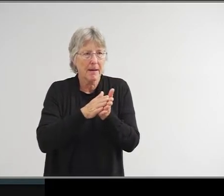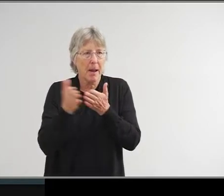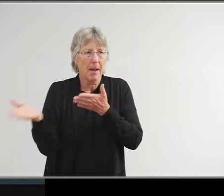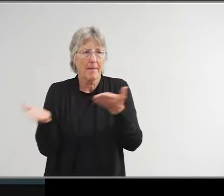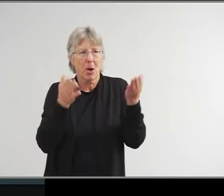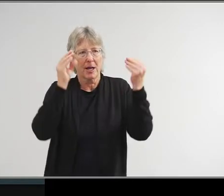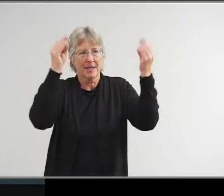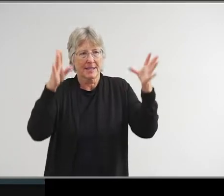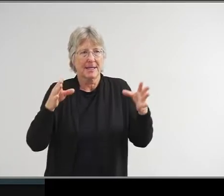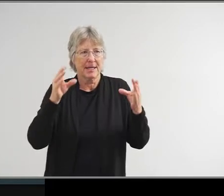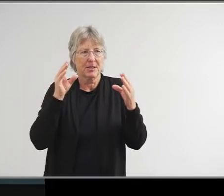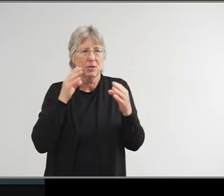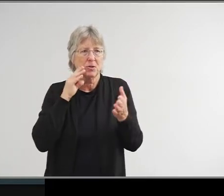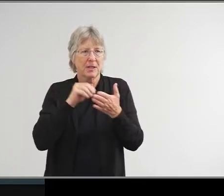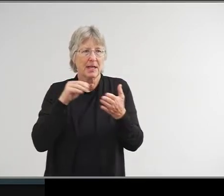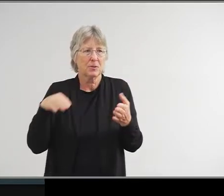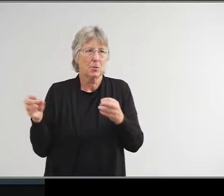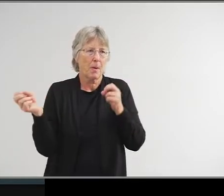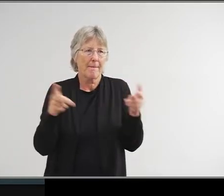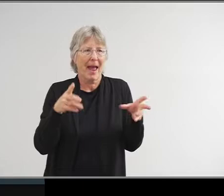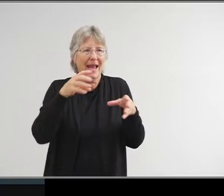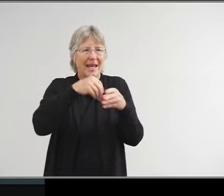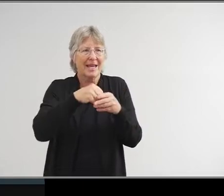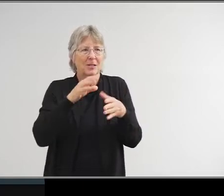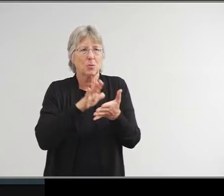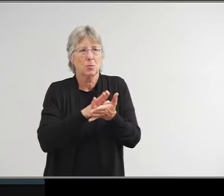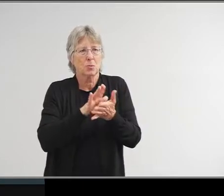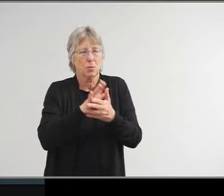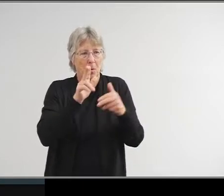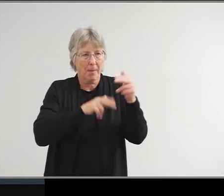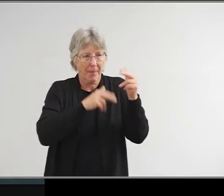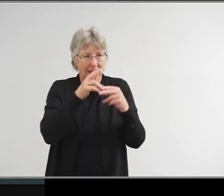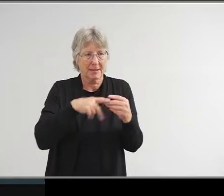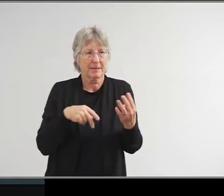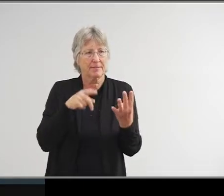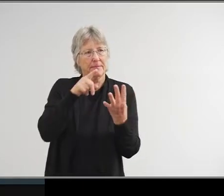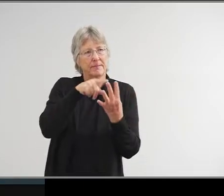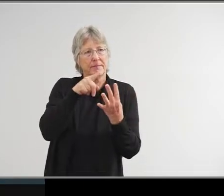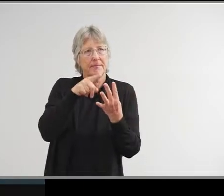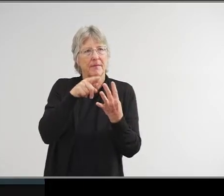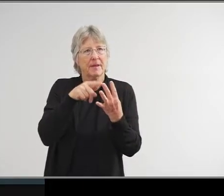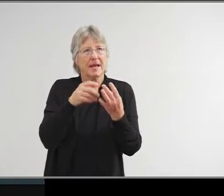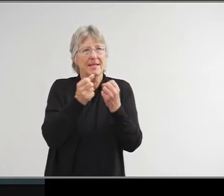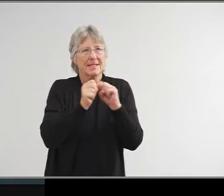and students back into school buildings, the second pillar is safety and mitigation